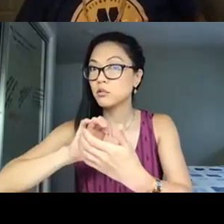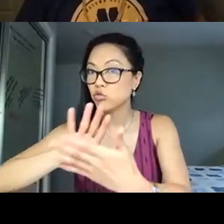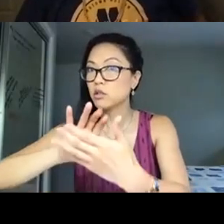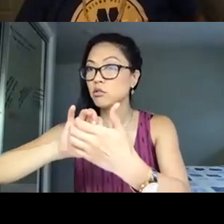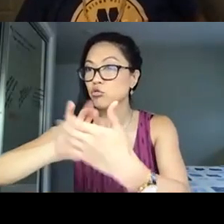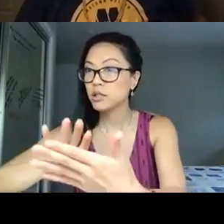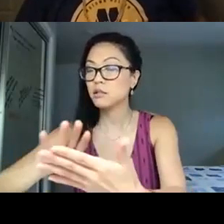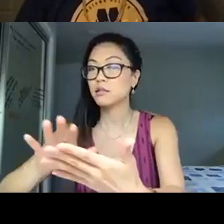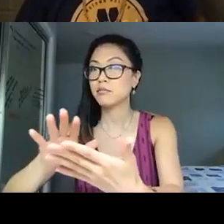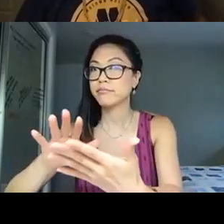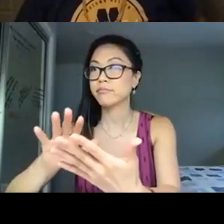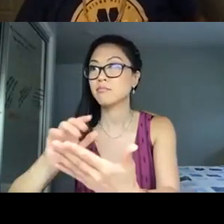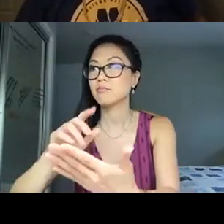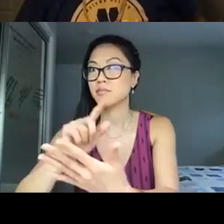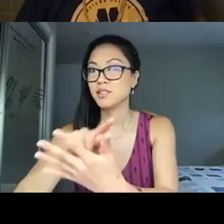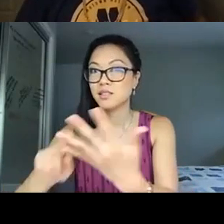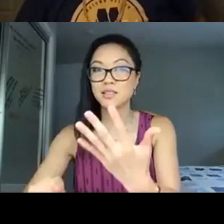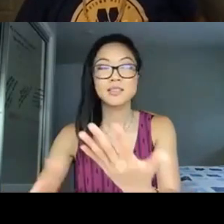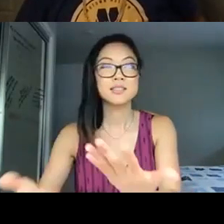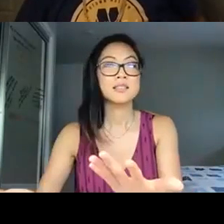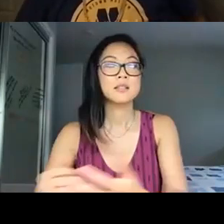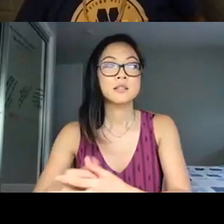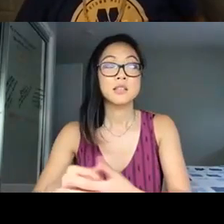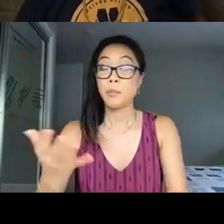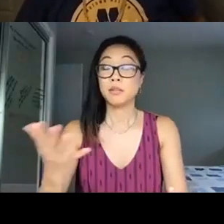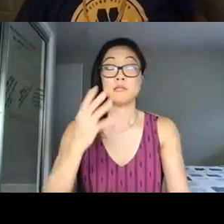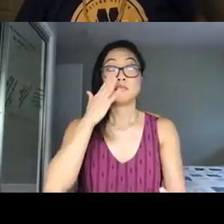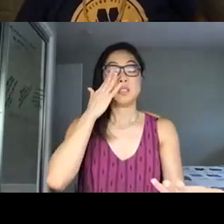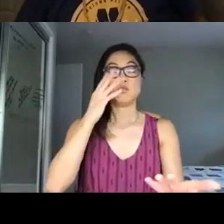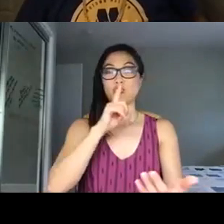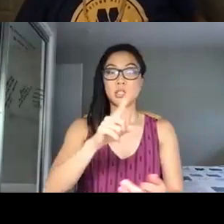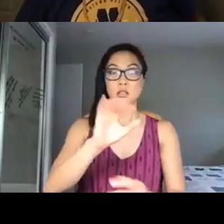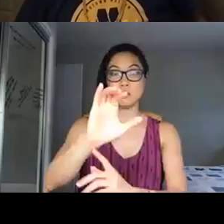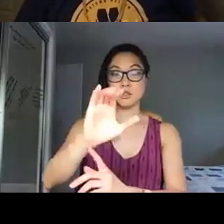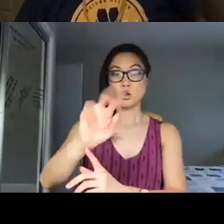COVID itself is exposing so much in this country and across